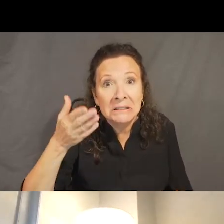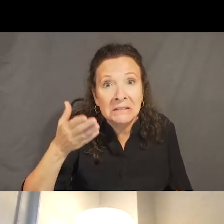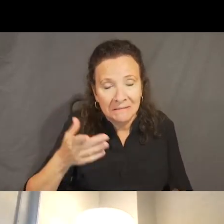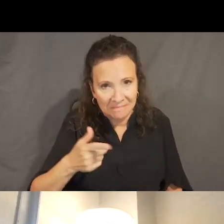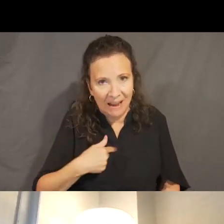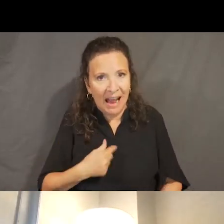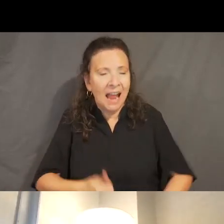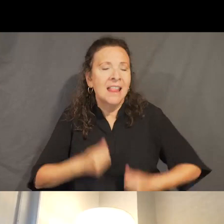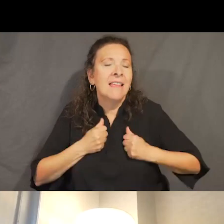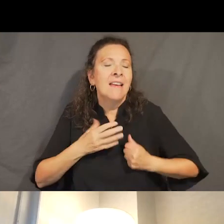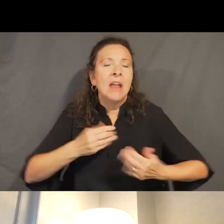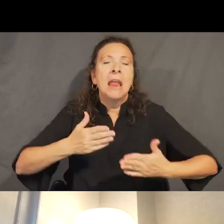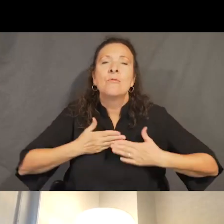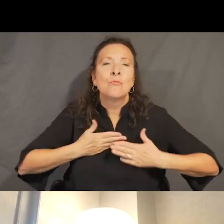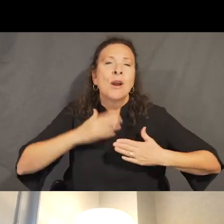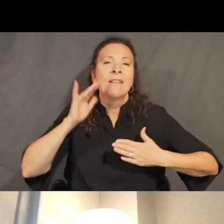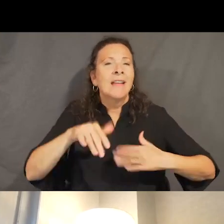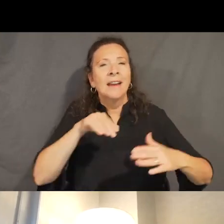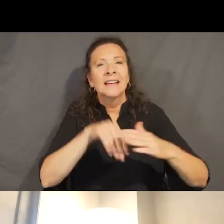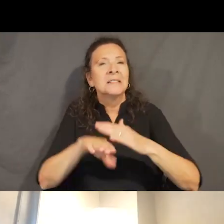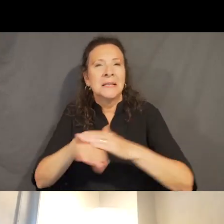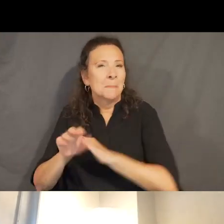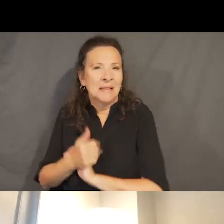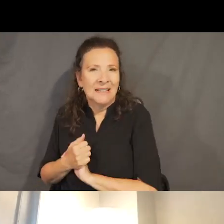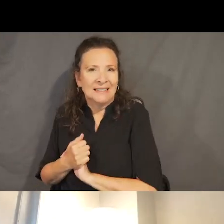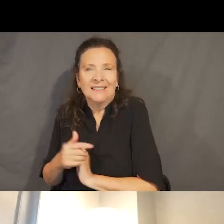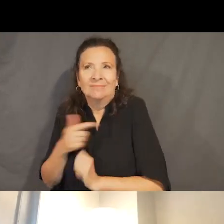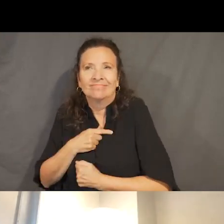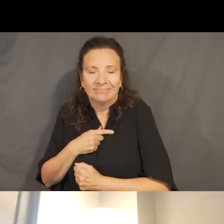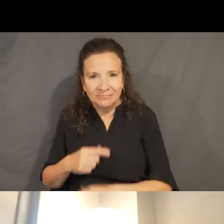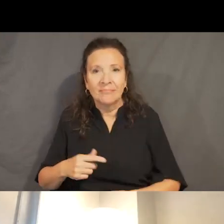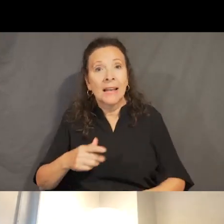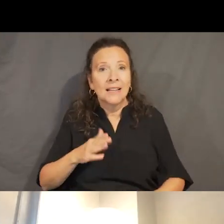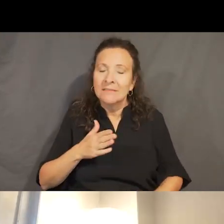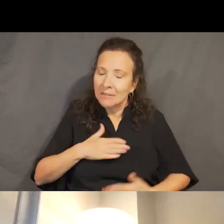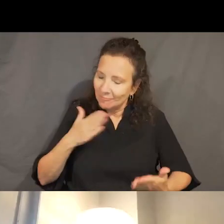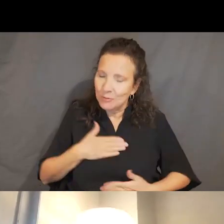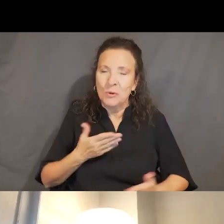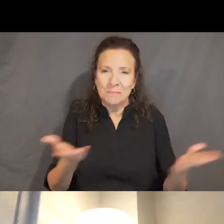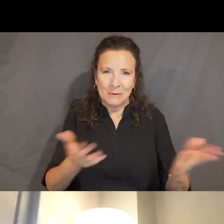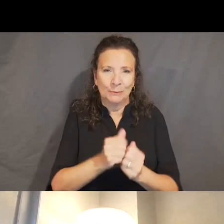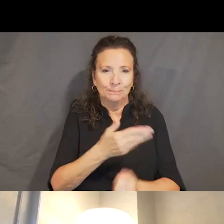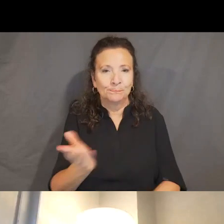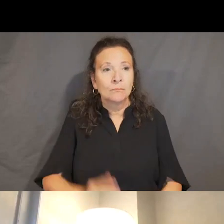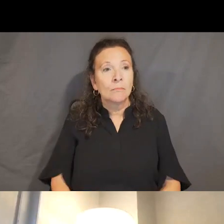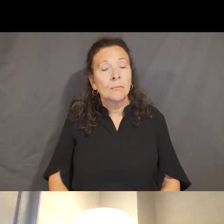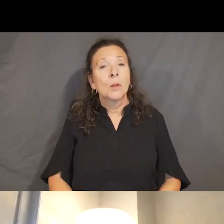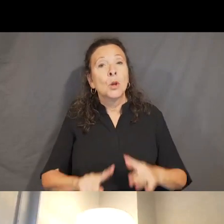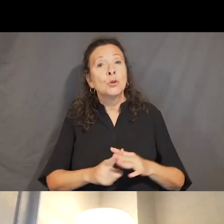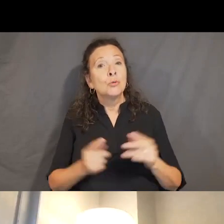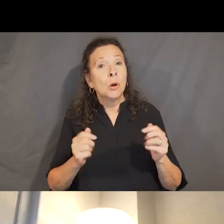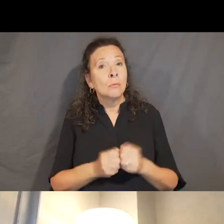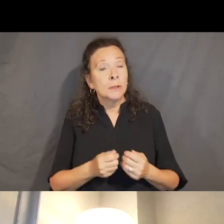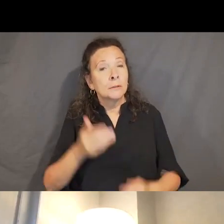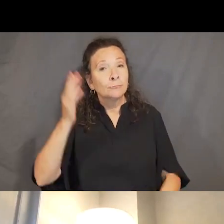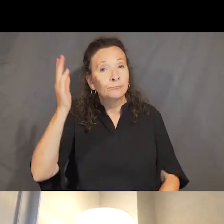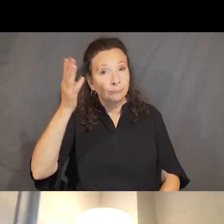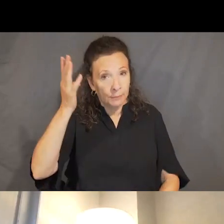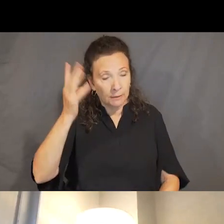It is just a joy to be here. Let's get started and talk about what I'm going to focus on in this